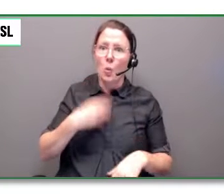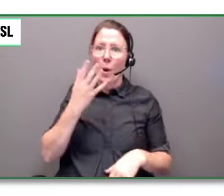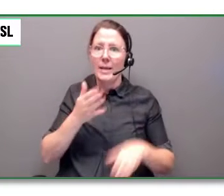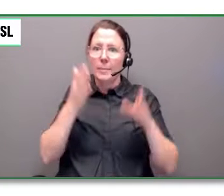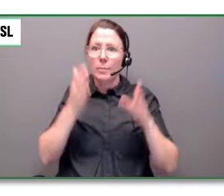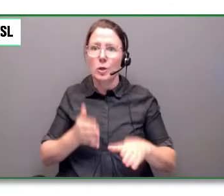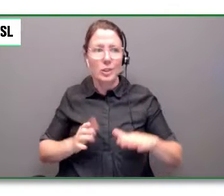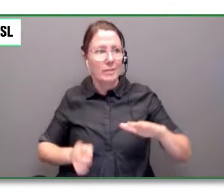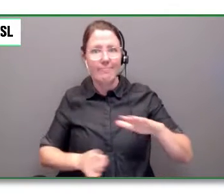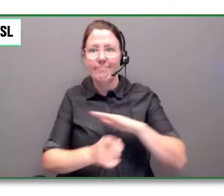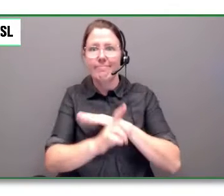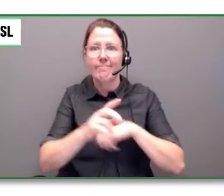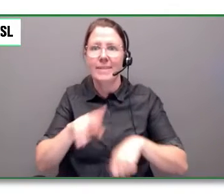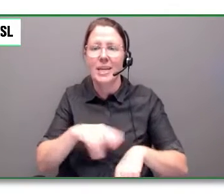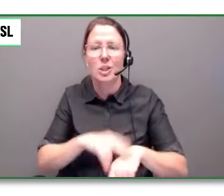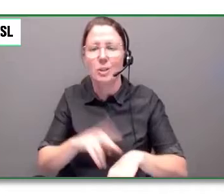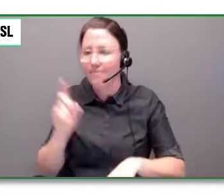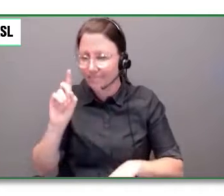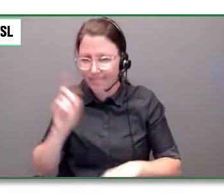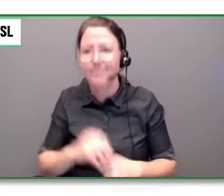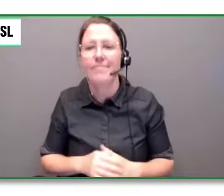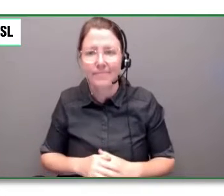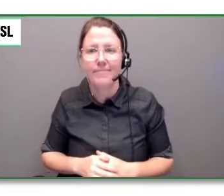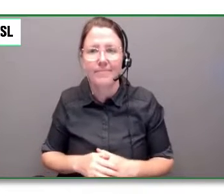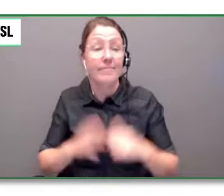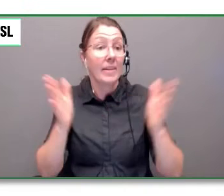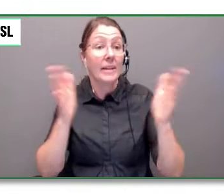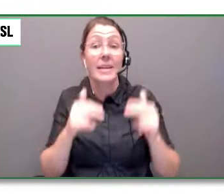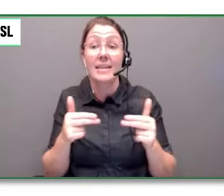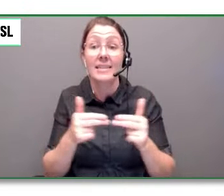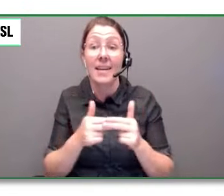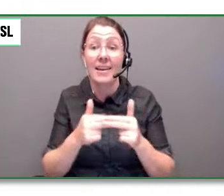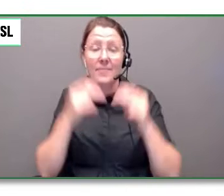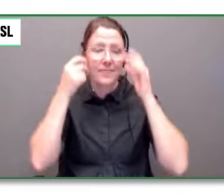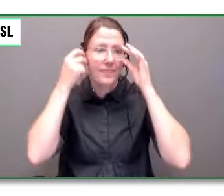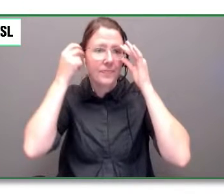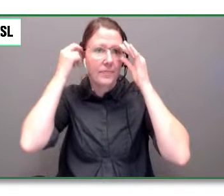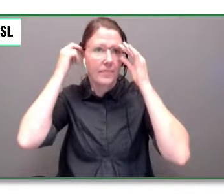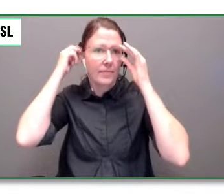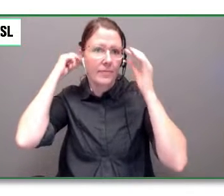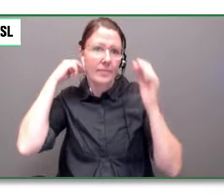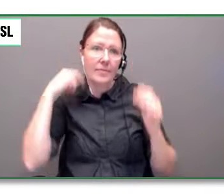Um so next slide please. We do start with the foundations of the